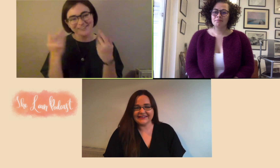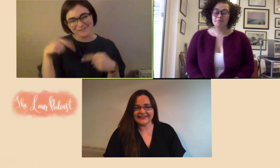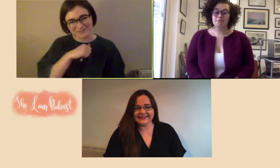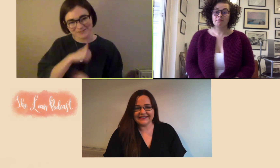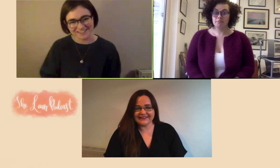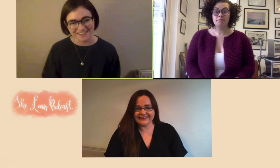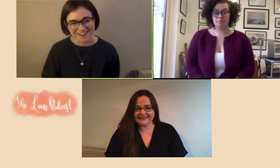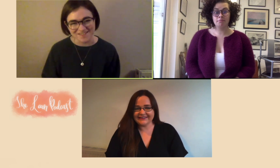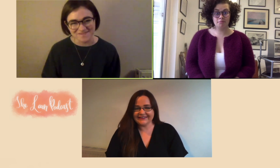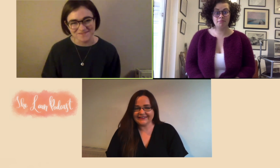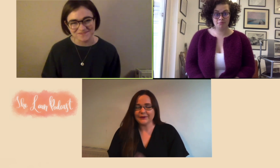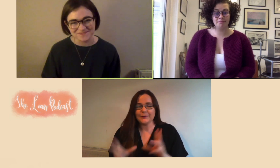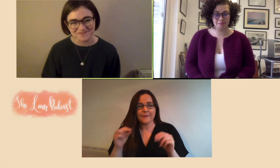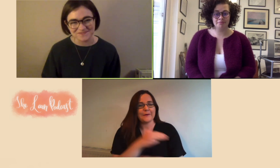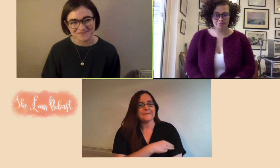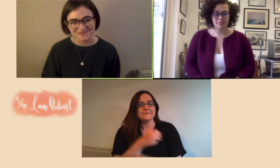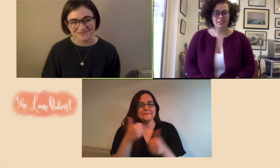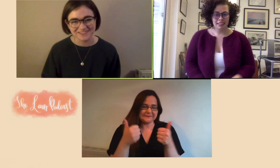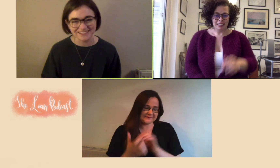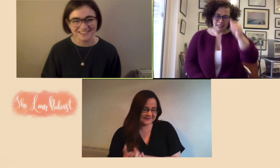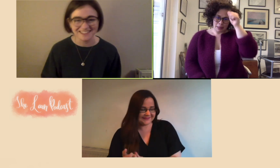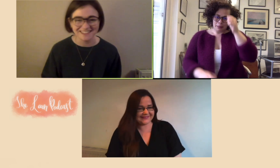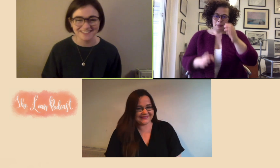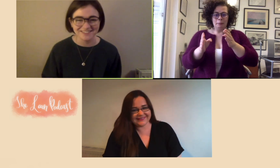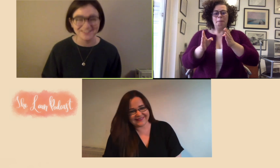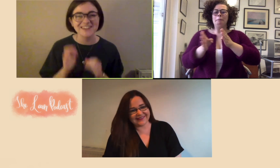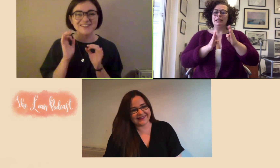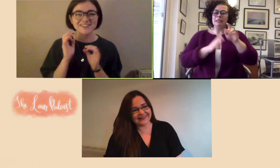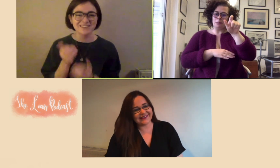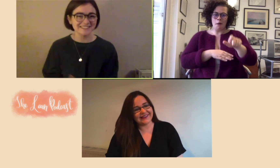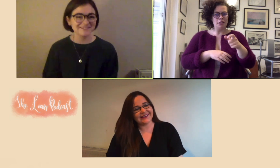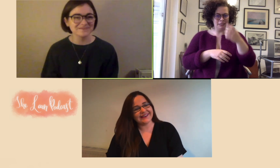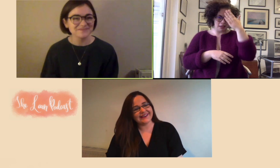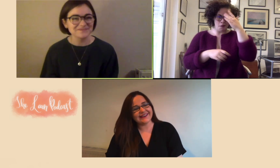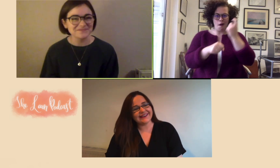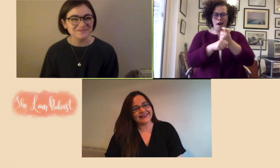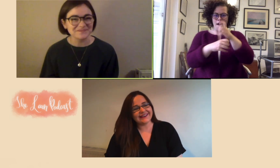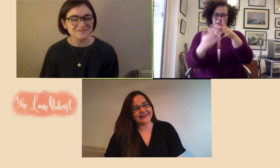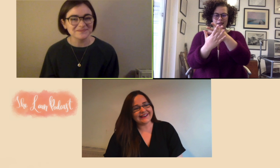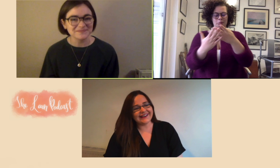Thank you so much for being here today. No problem. We know you're so busy